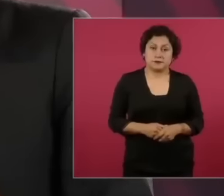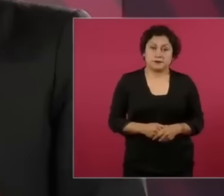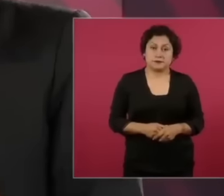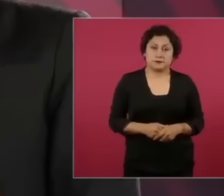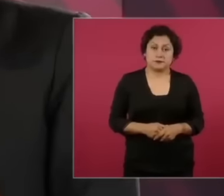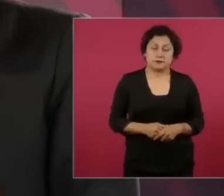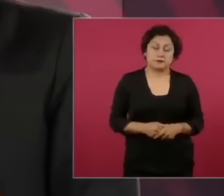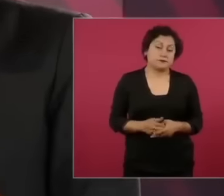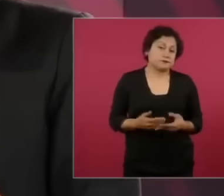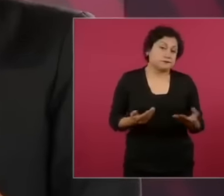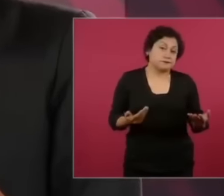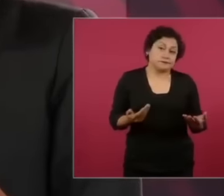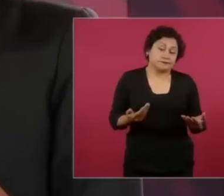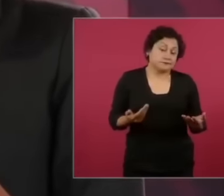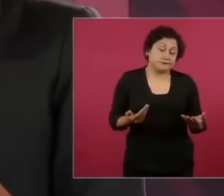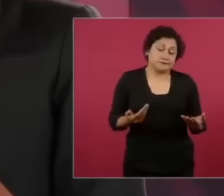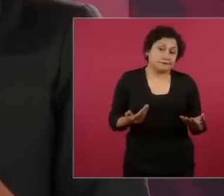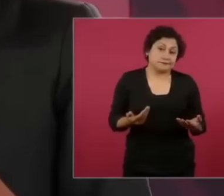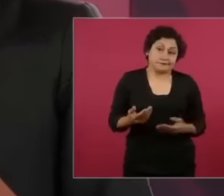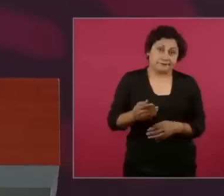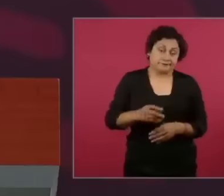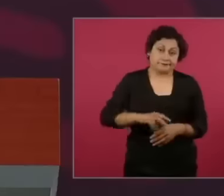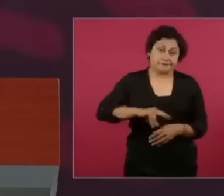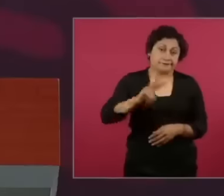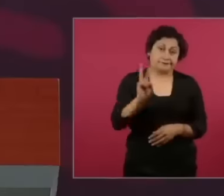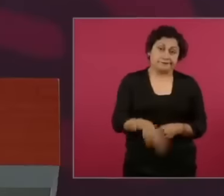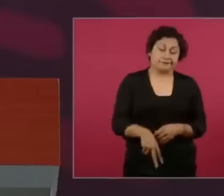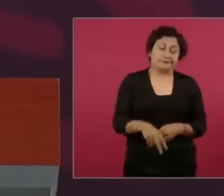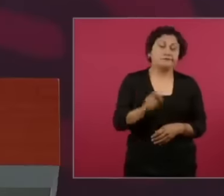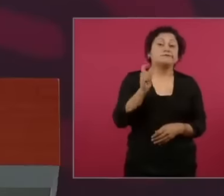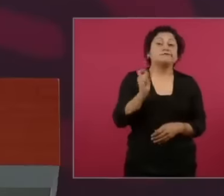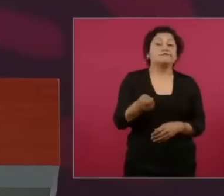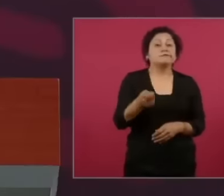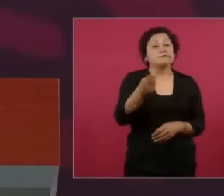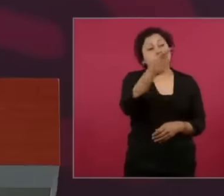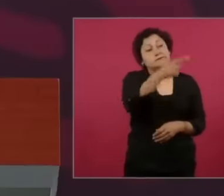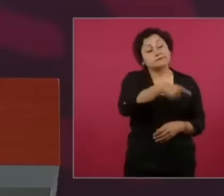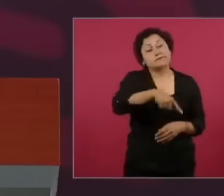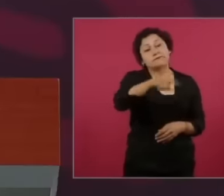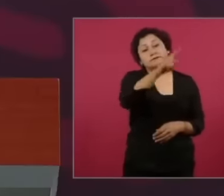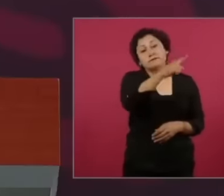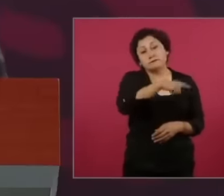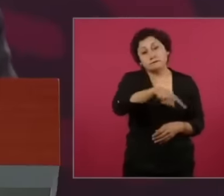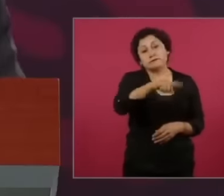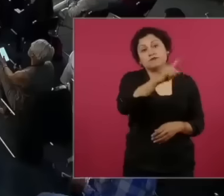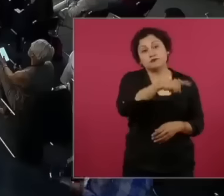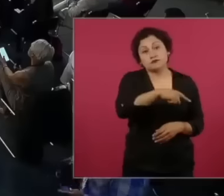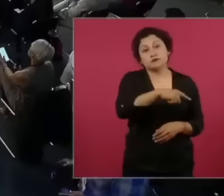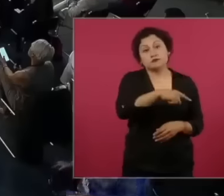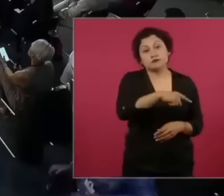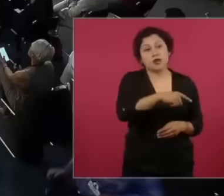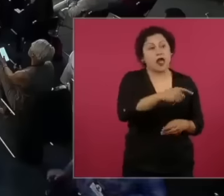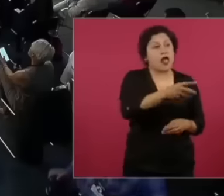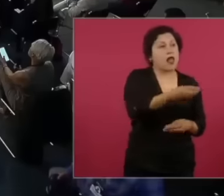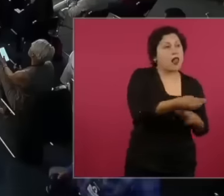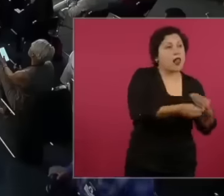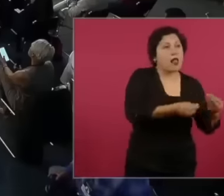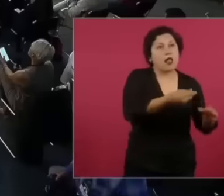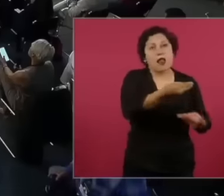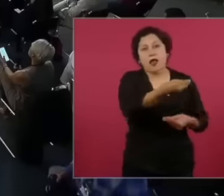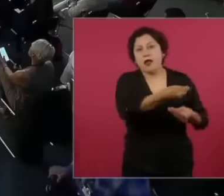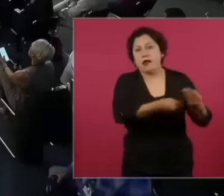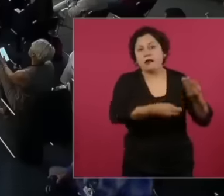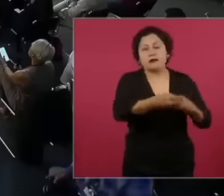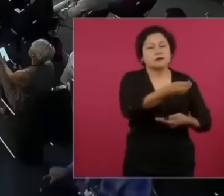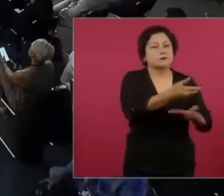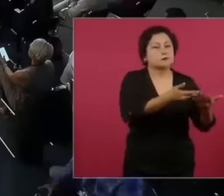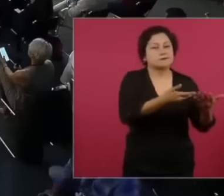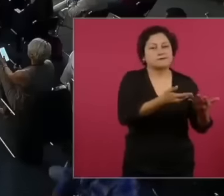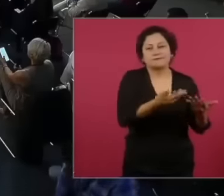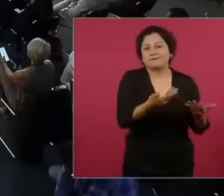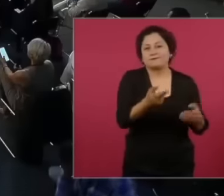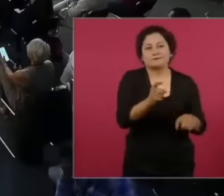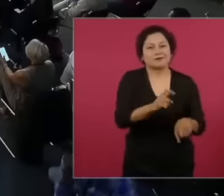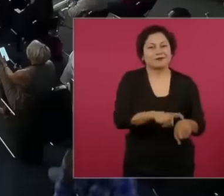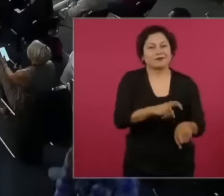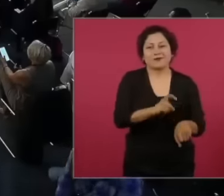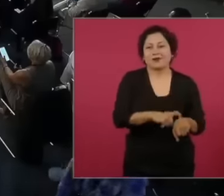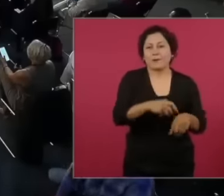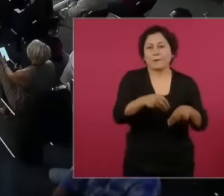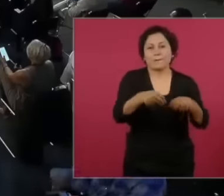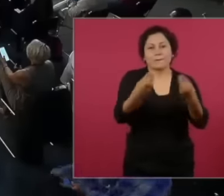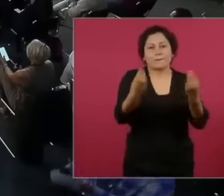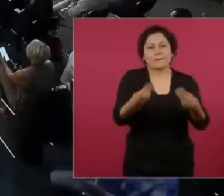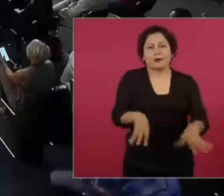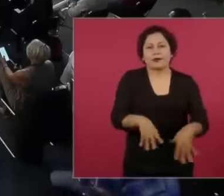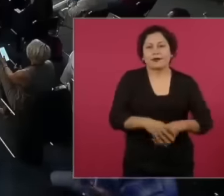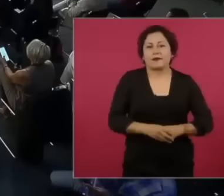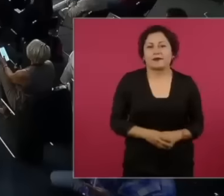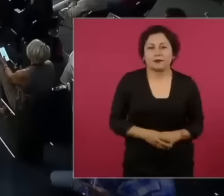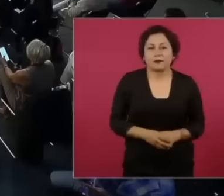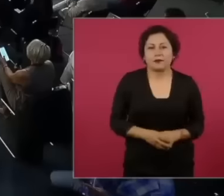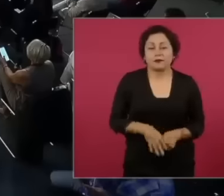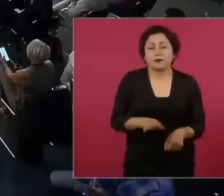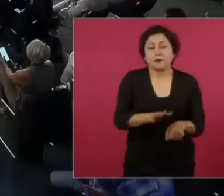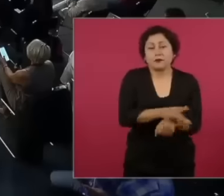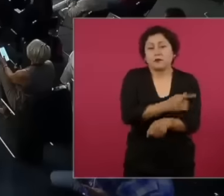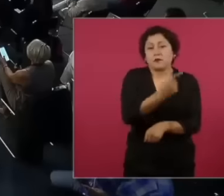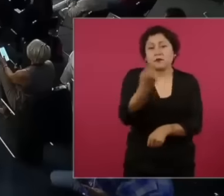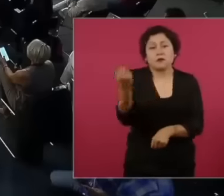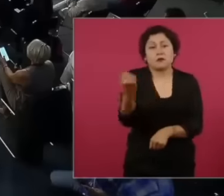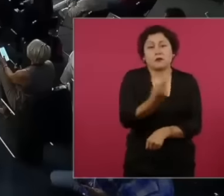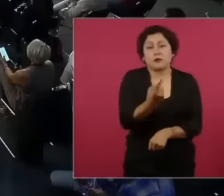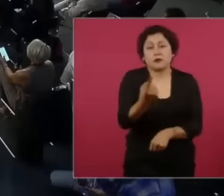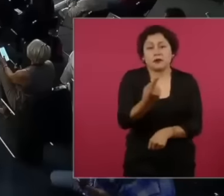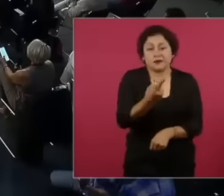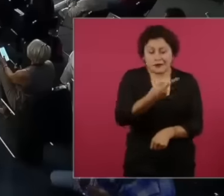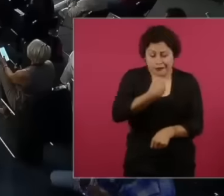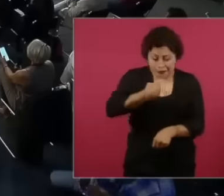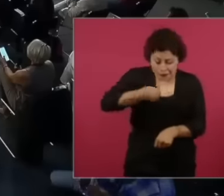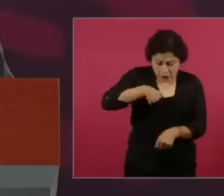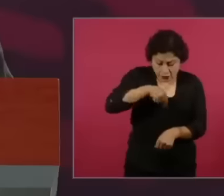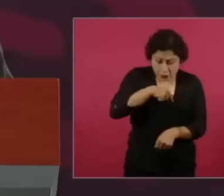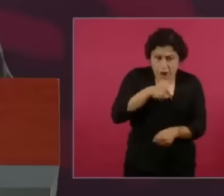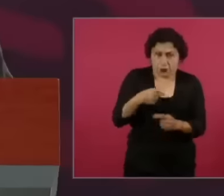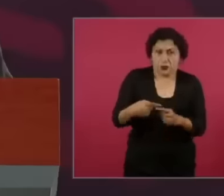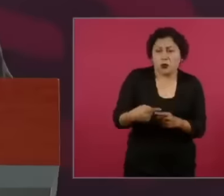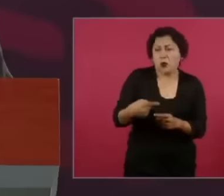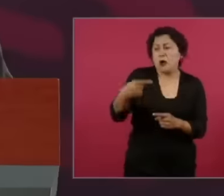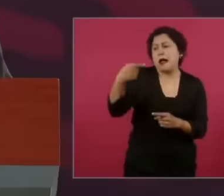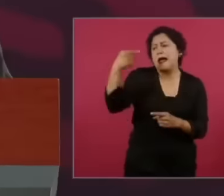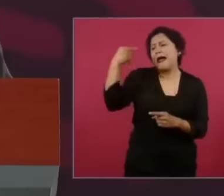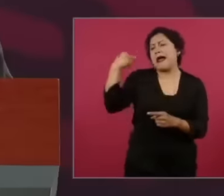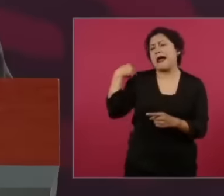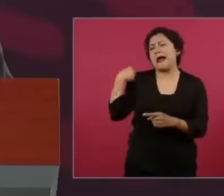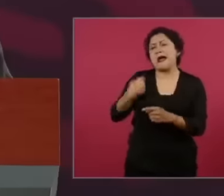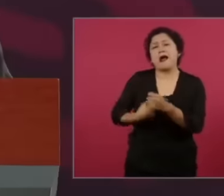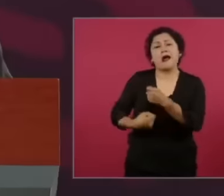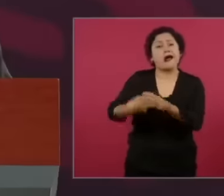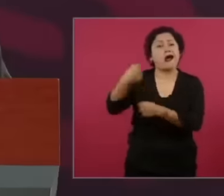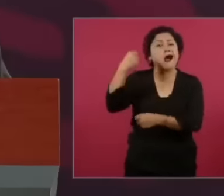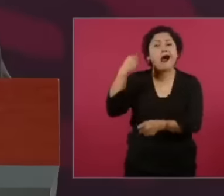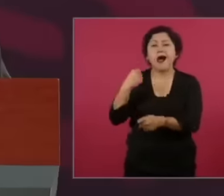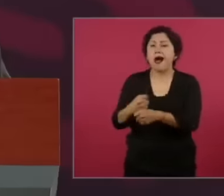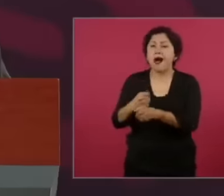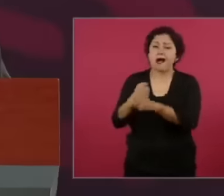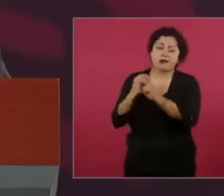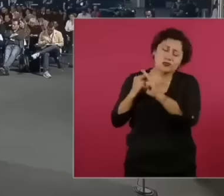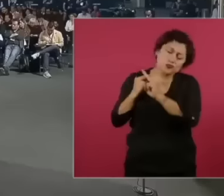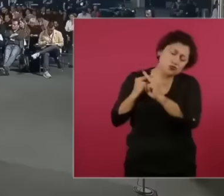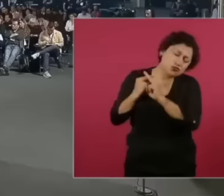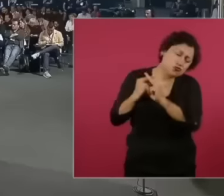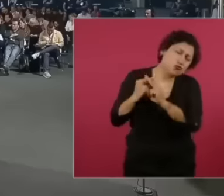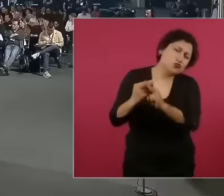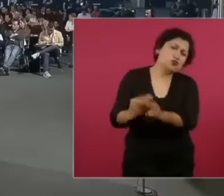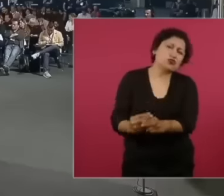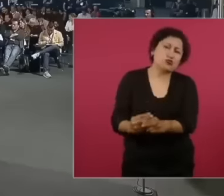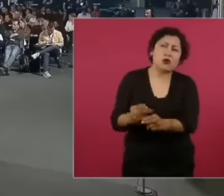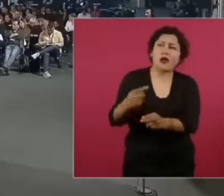time, they are going to waste their time because we have been facing mafias for many years now and I repeat the